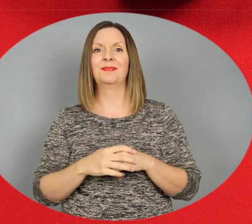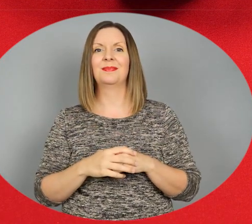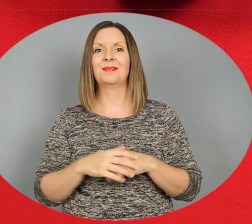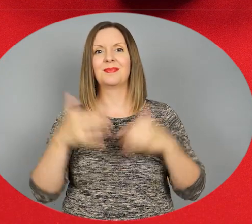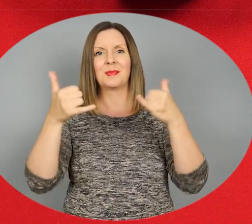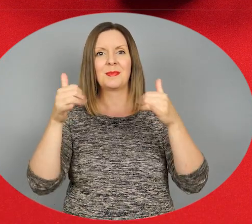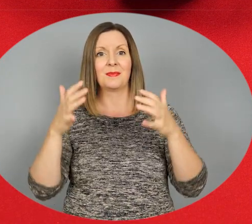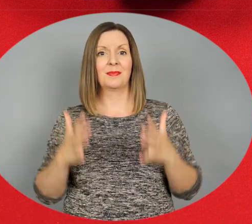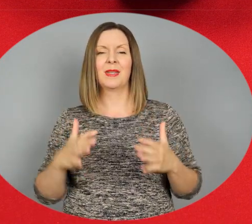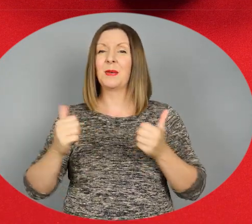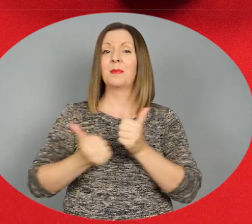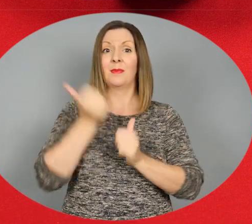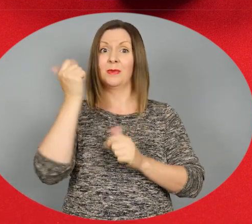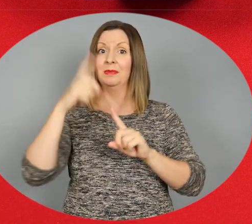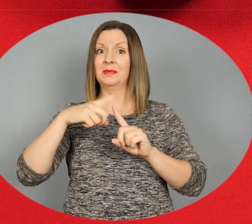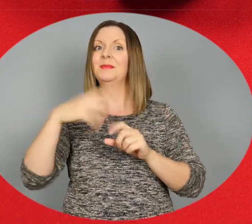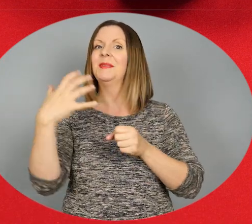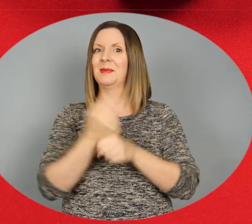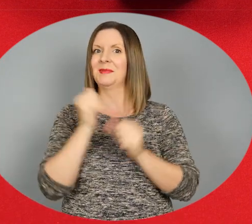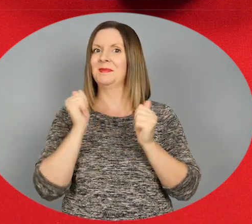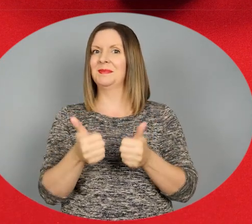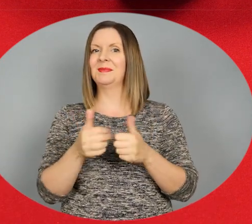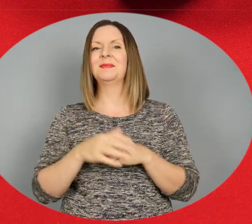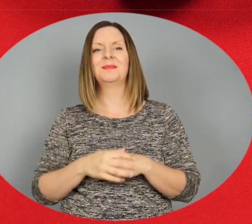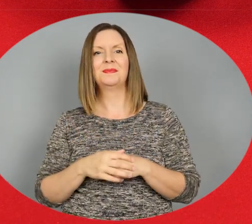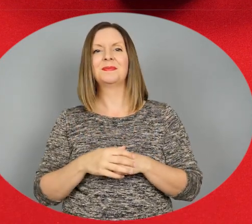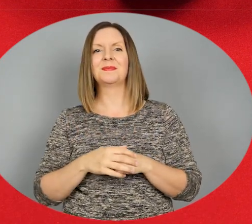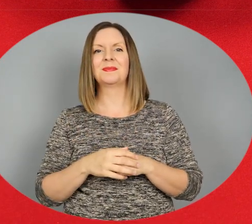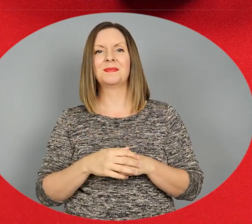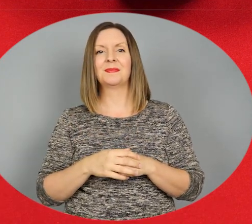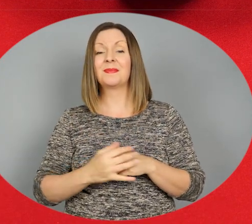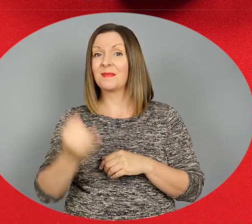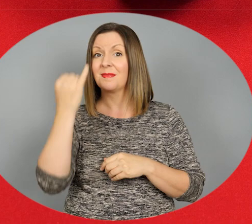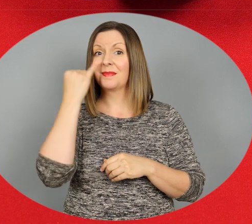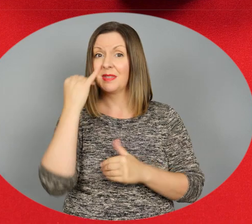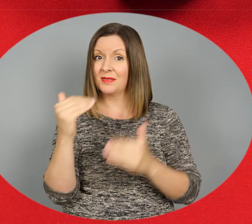whose natural habitat is not the same as your objective card. Then the player with the most